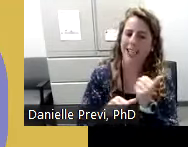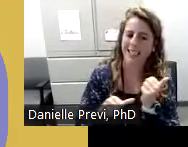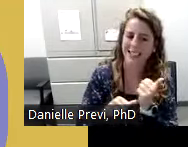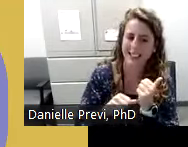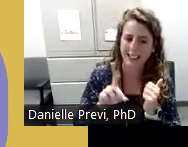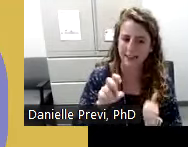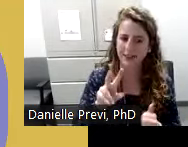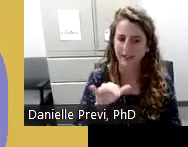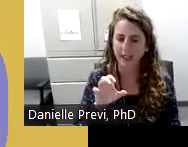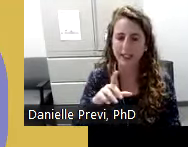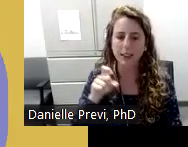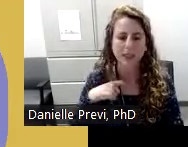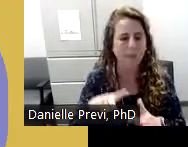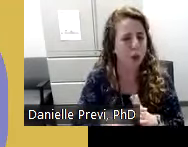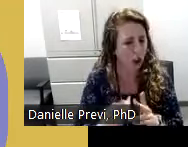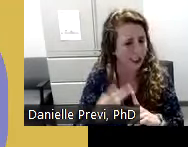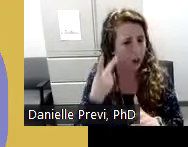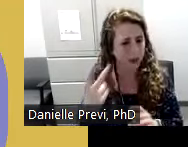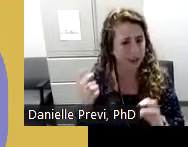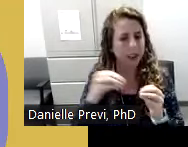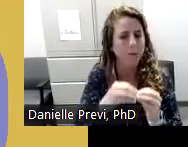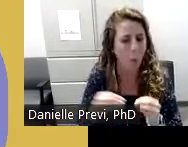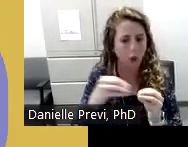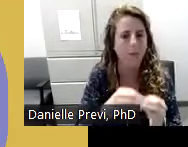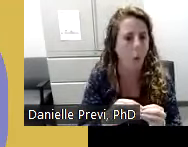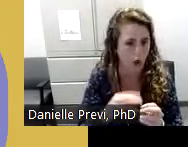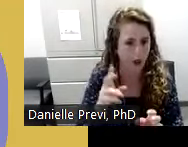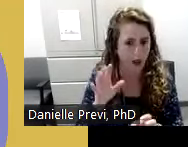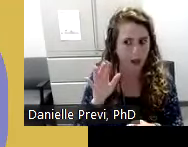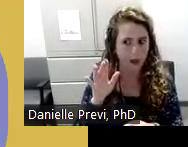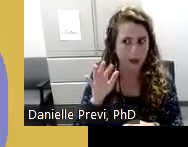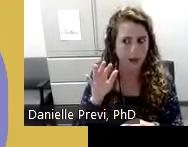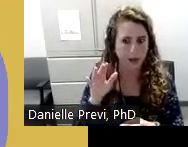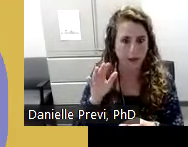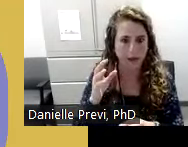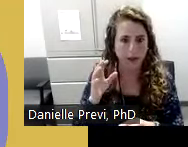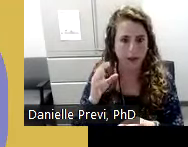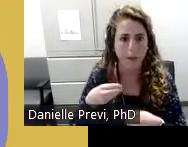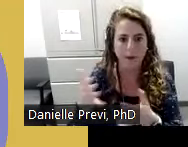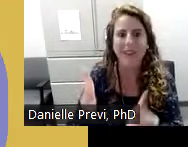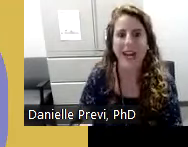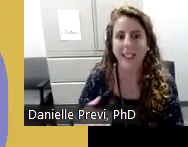I do want to mention assistive devices. I'm starting to see more and more in my practice